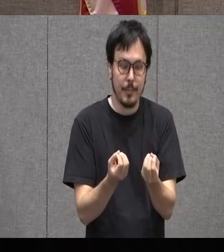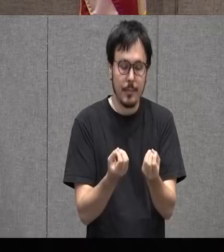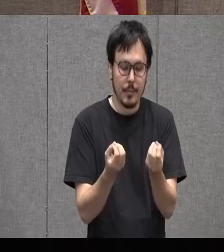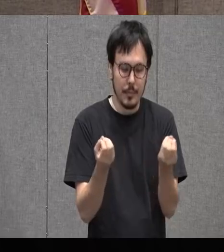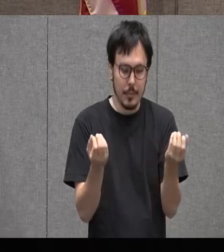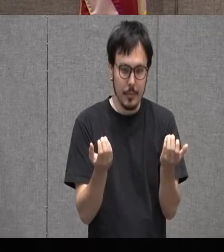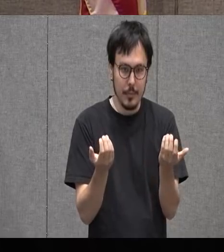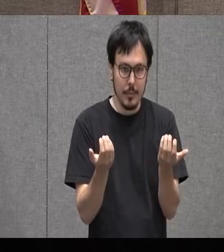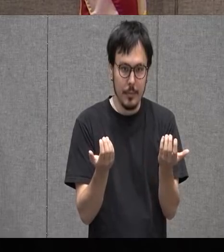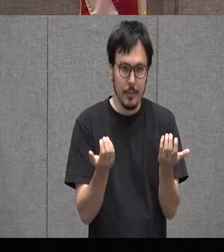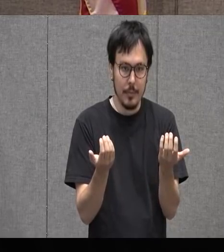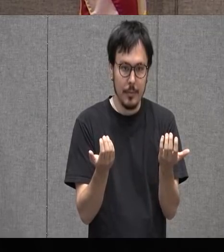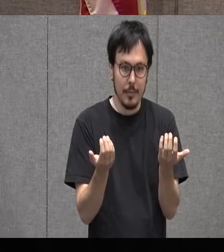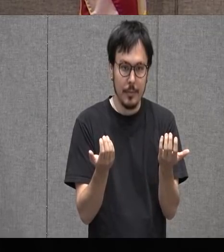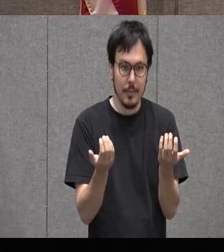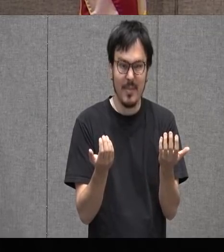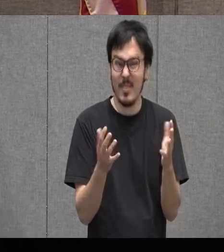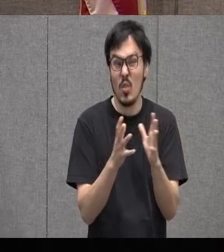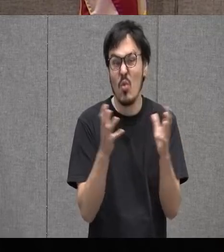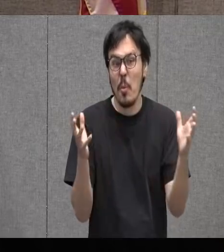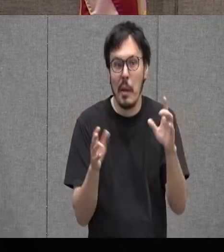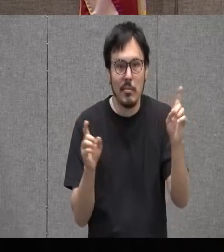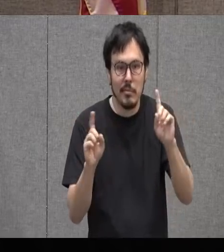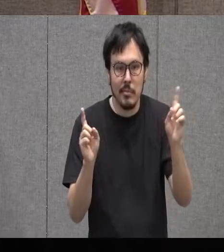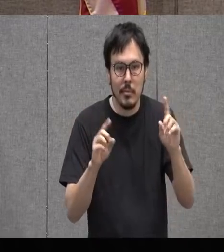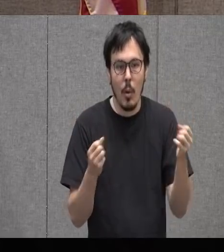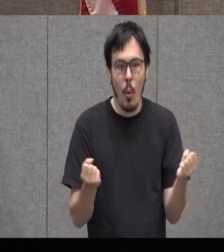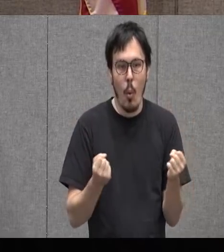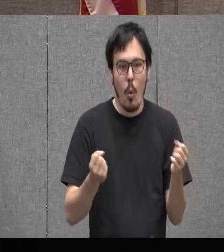Not too much, I need to save some for the other way we're gonna show this.